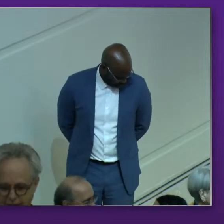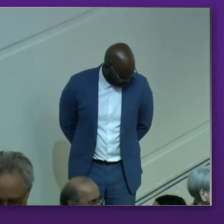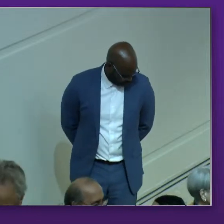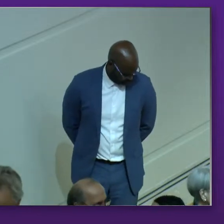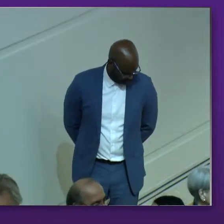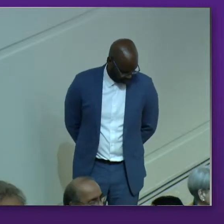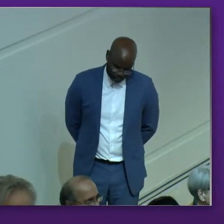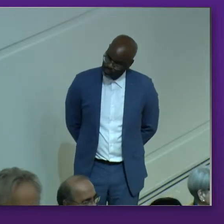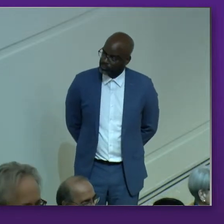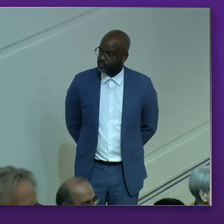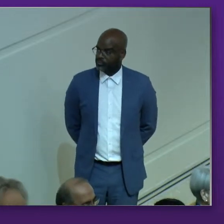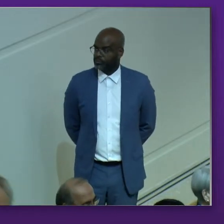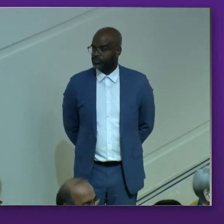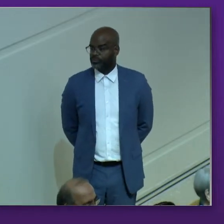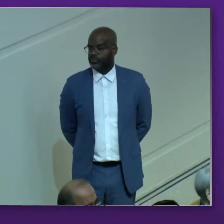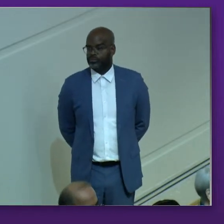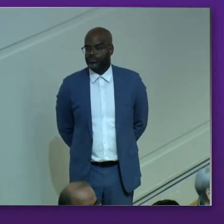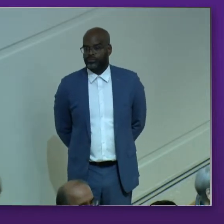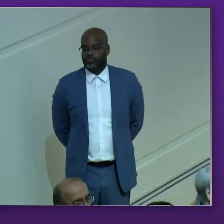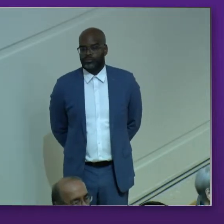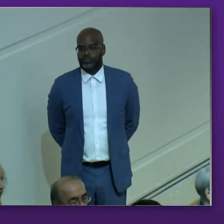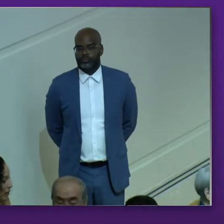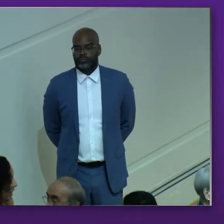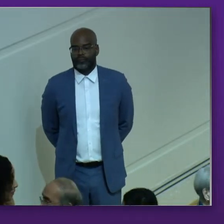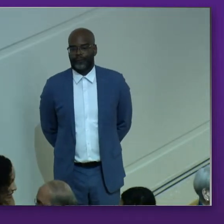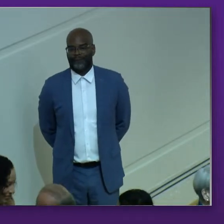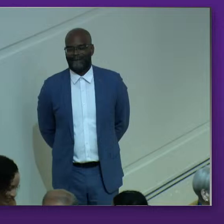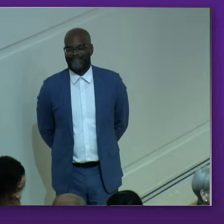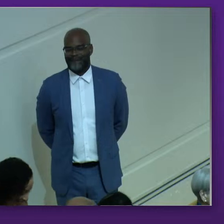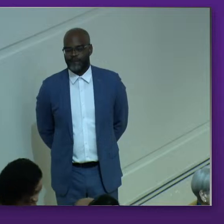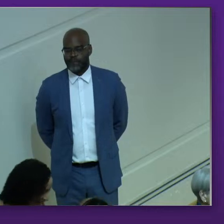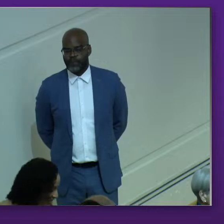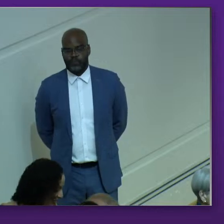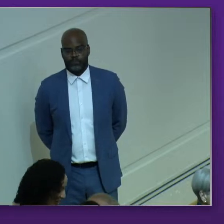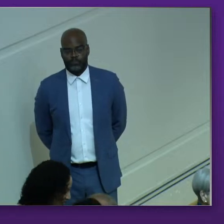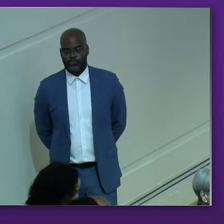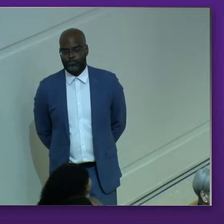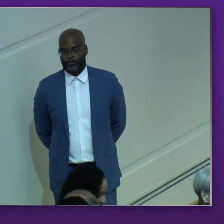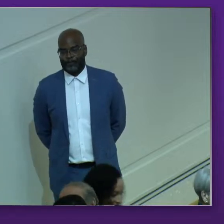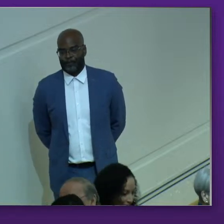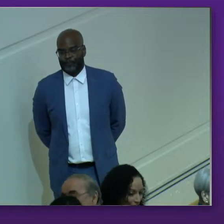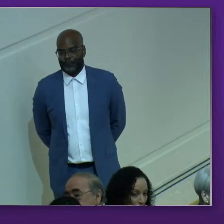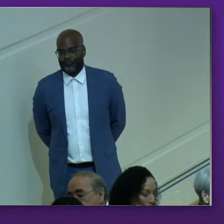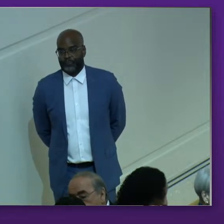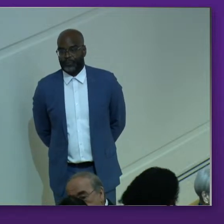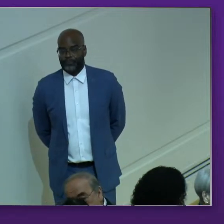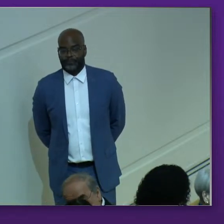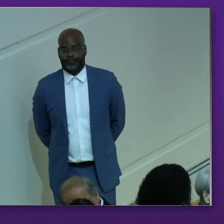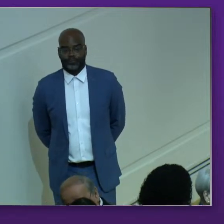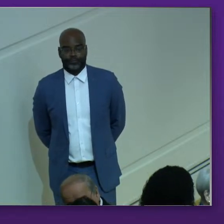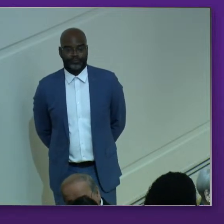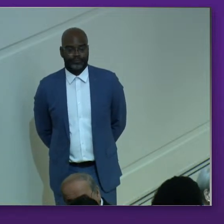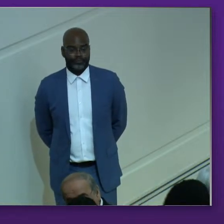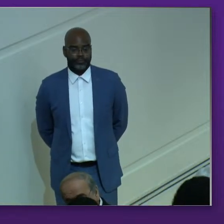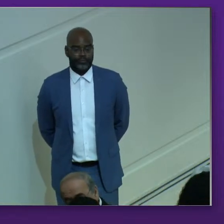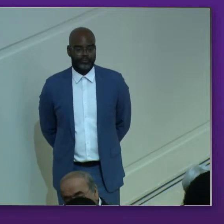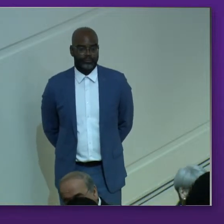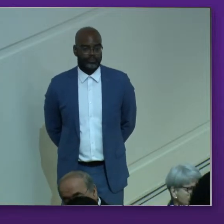INCLUSION YOU ARE NOT ALONE I'M STILL BEING EMBRACED FROM WHERE I CAME FROM AND PART OF THIS FAMILY.